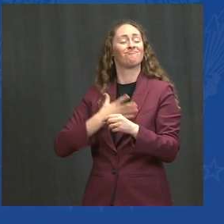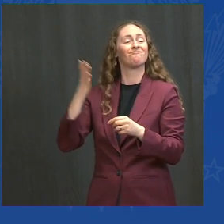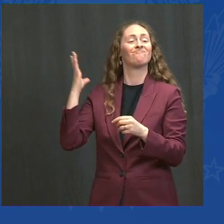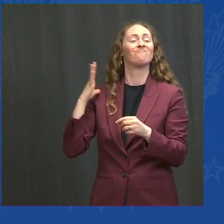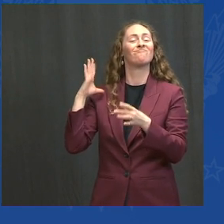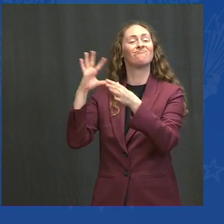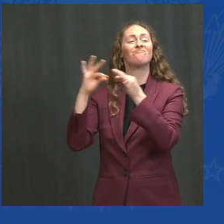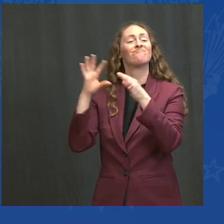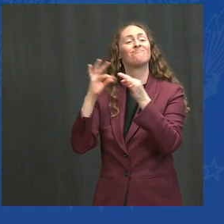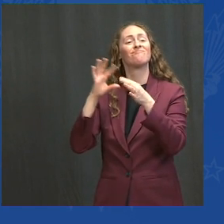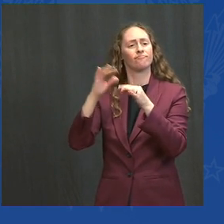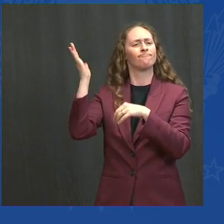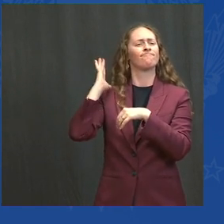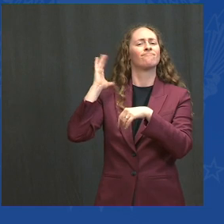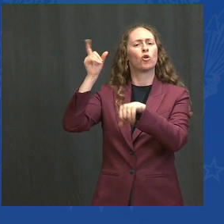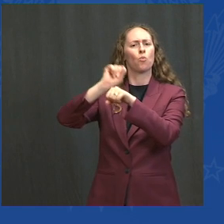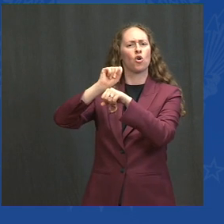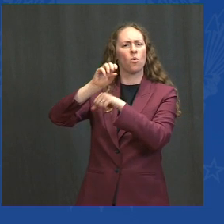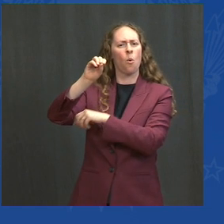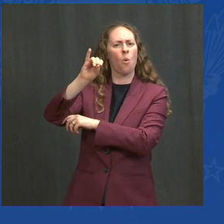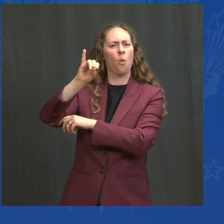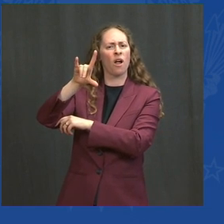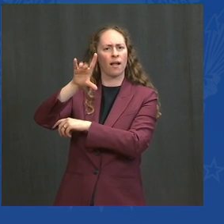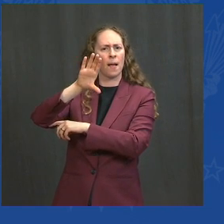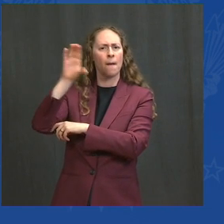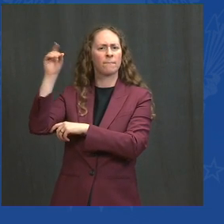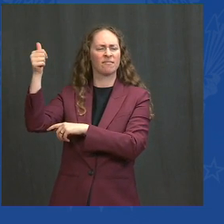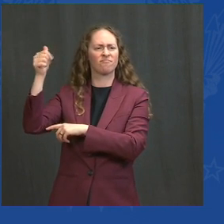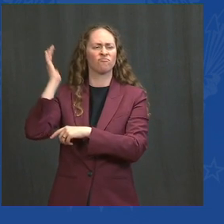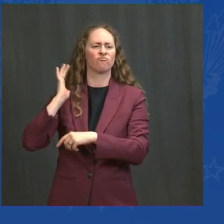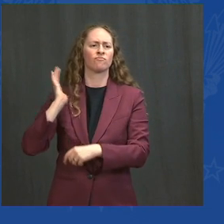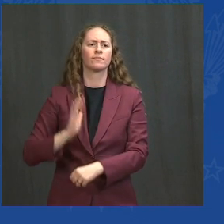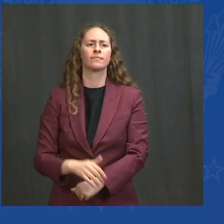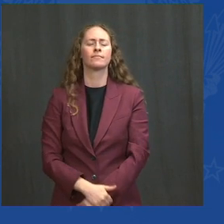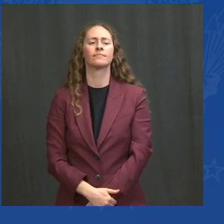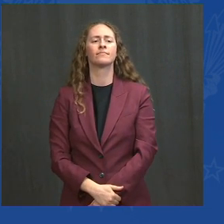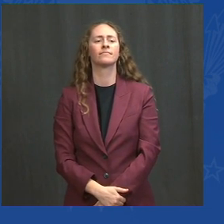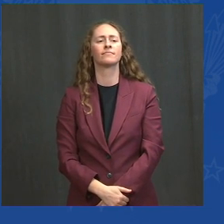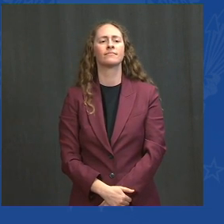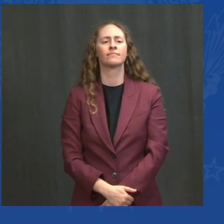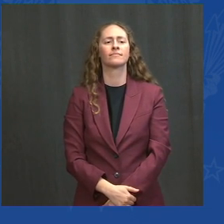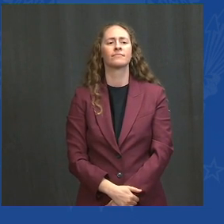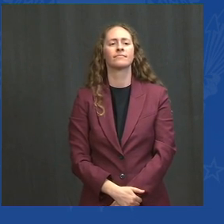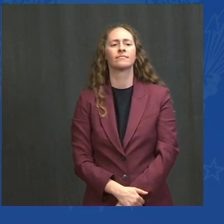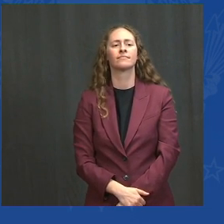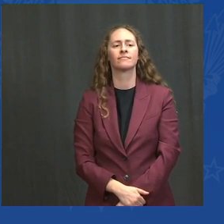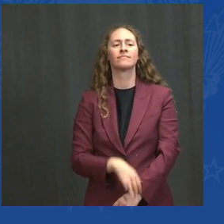they came along with the -- the combustion engine. You needed to be able to put gas in the engine.